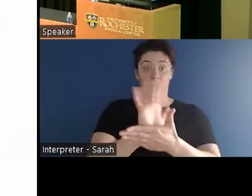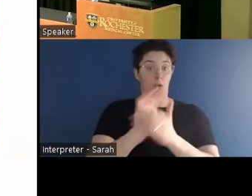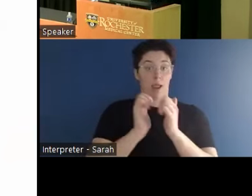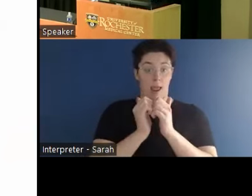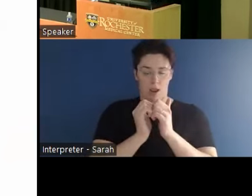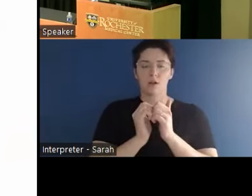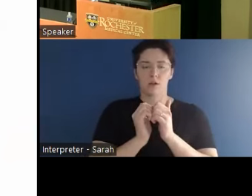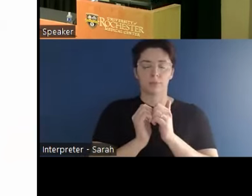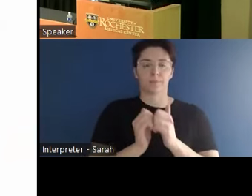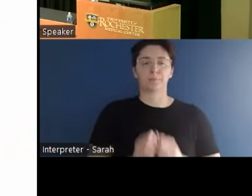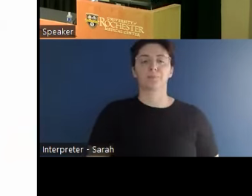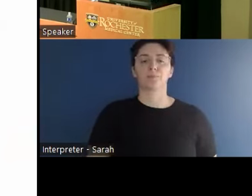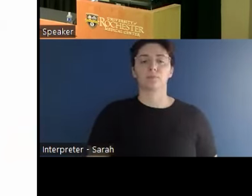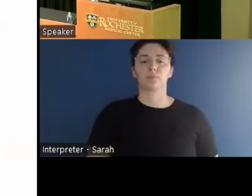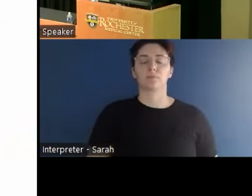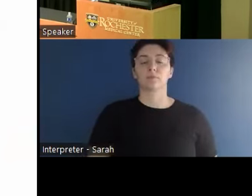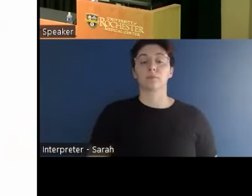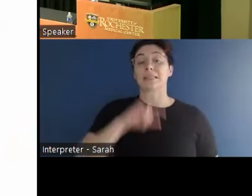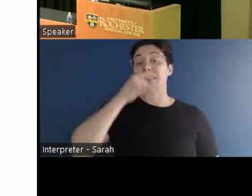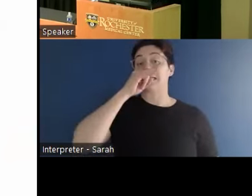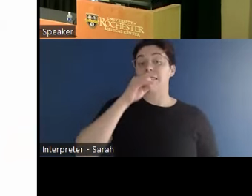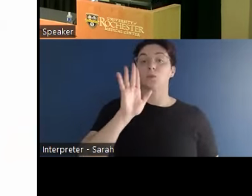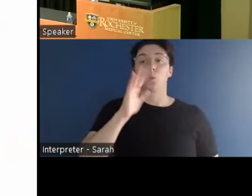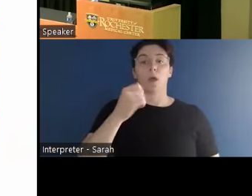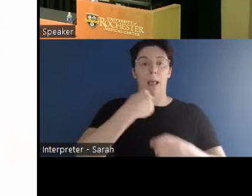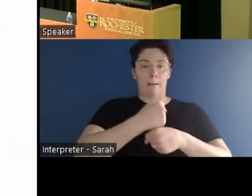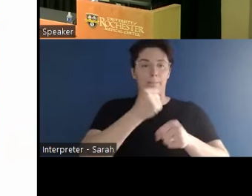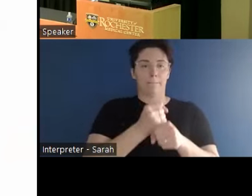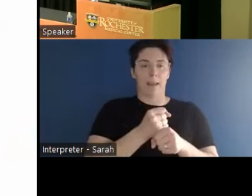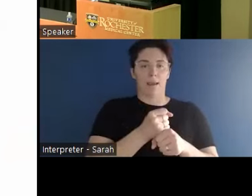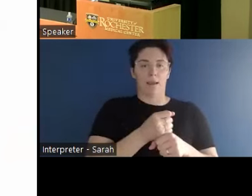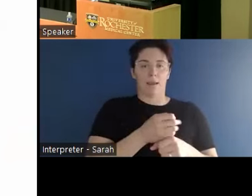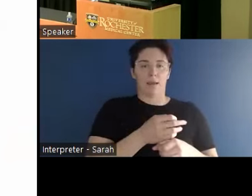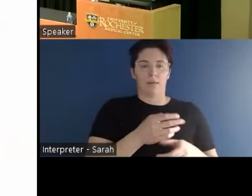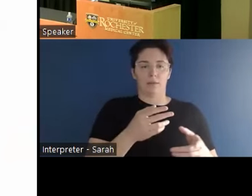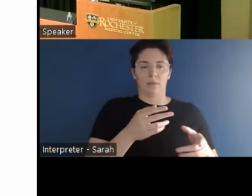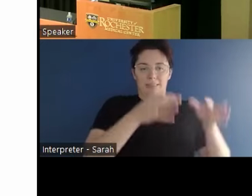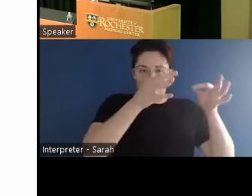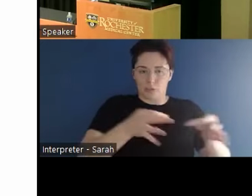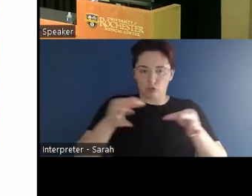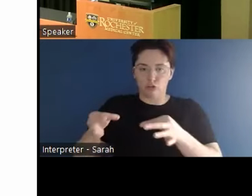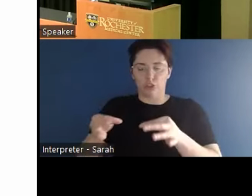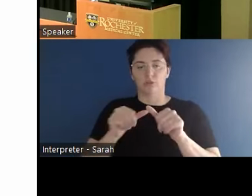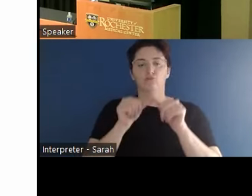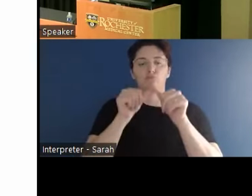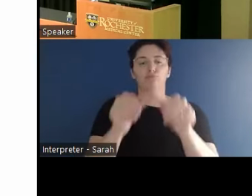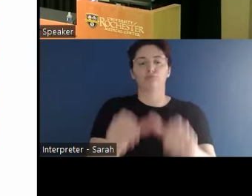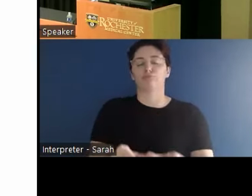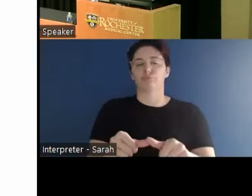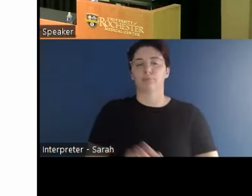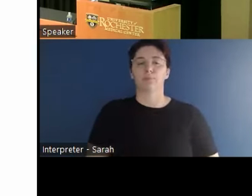were making several increasingly social overtures as the video progressed so it started with eye